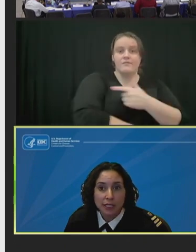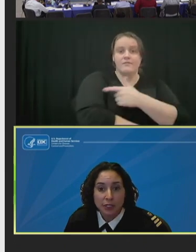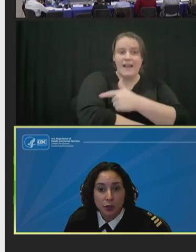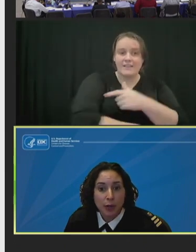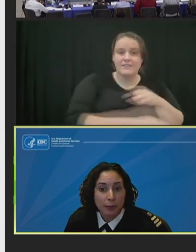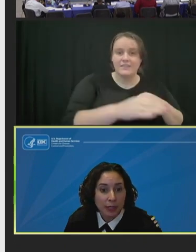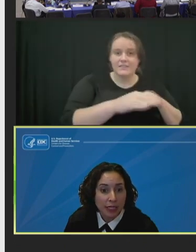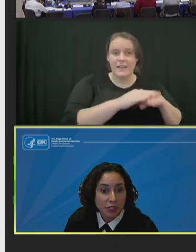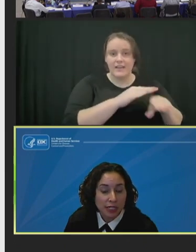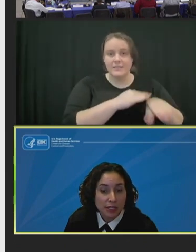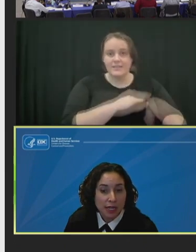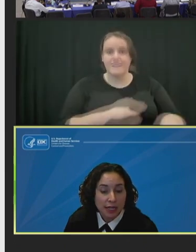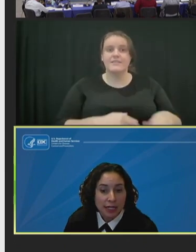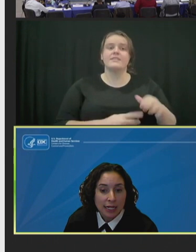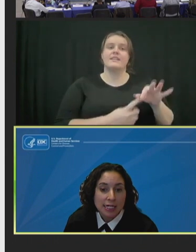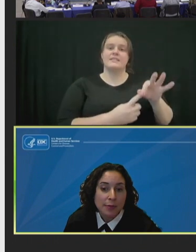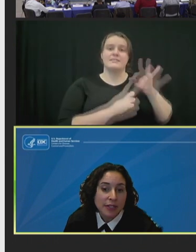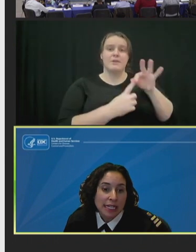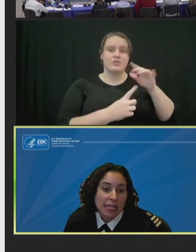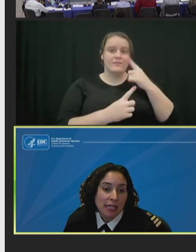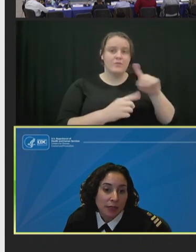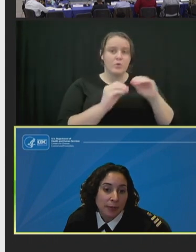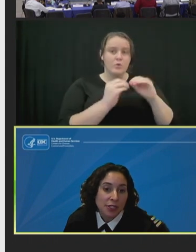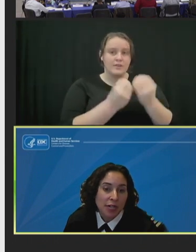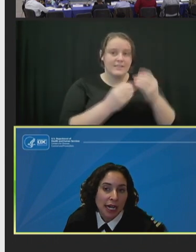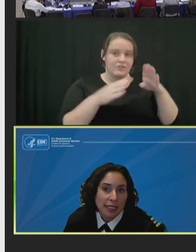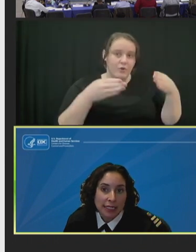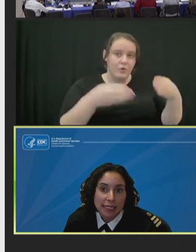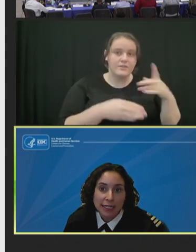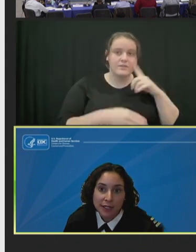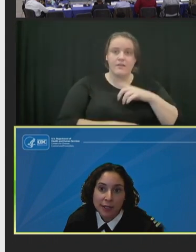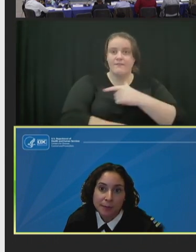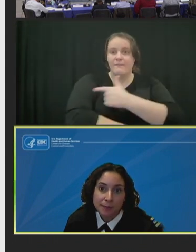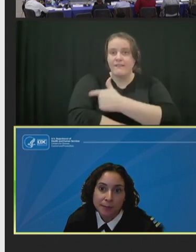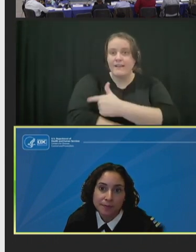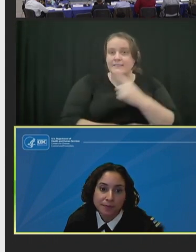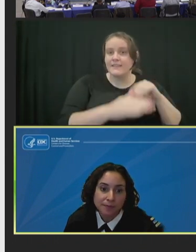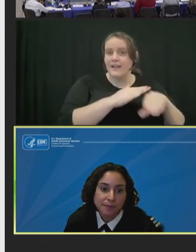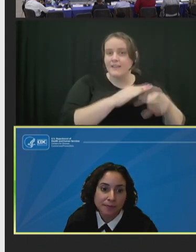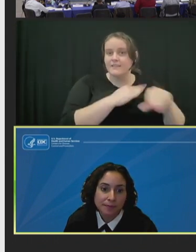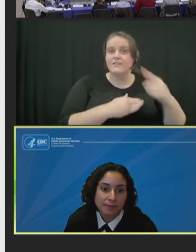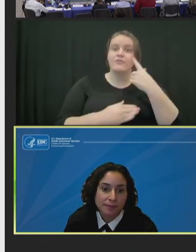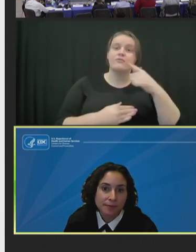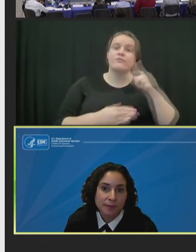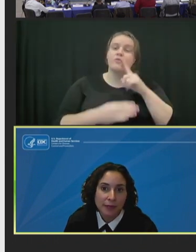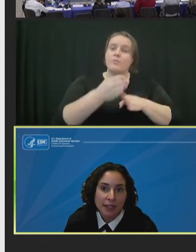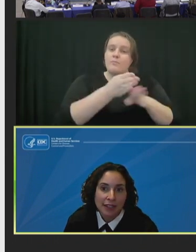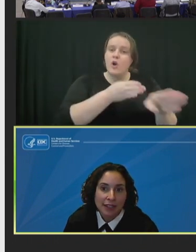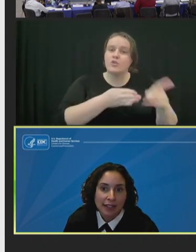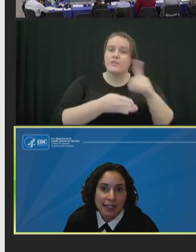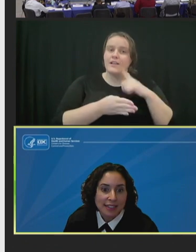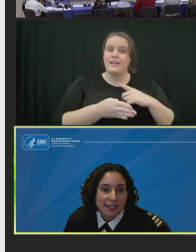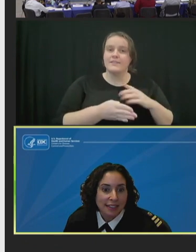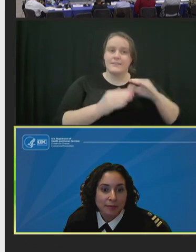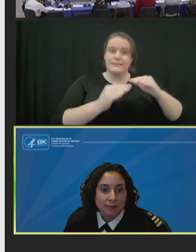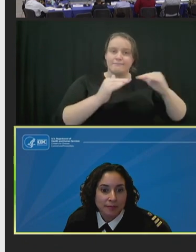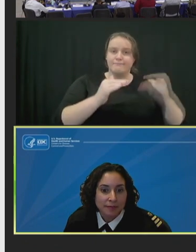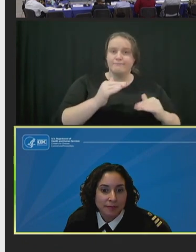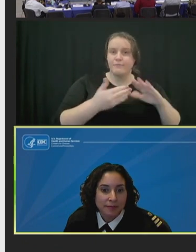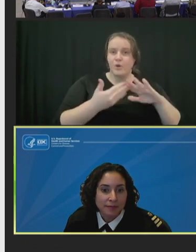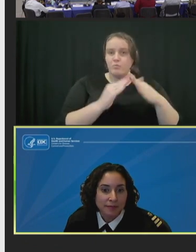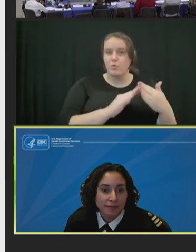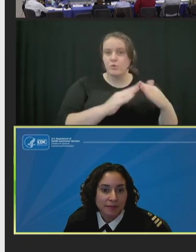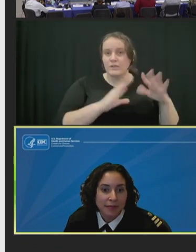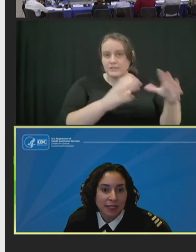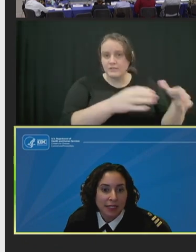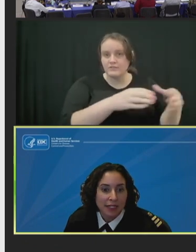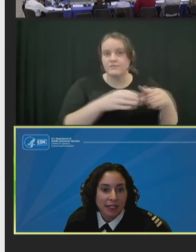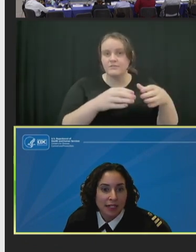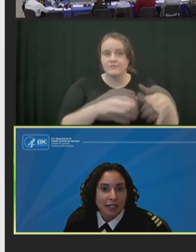adult populations. And some of the key elements are highlighted here. Next slide.